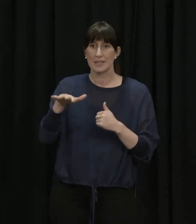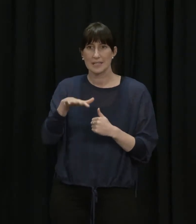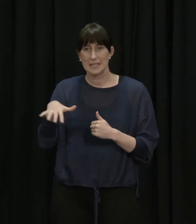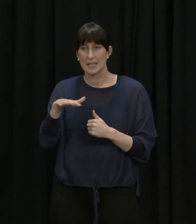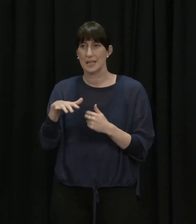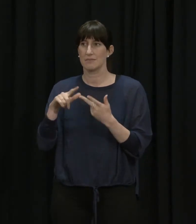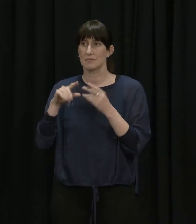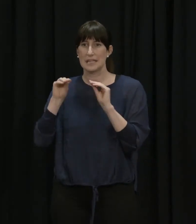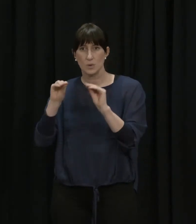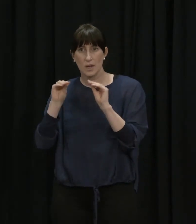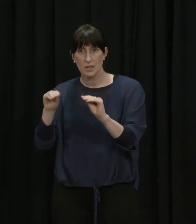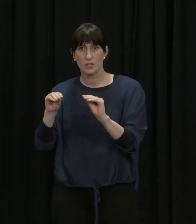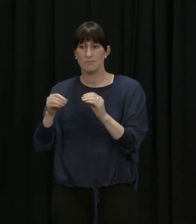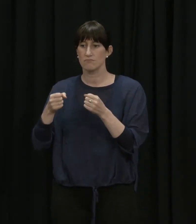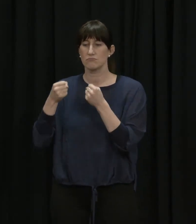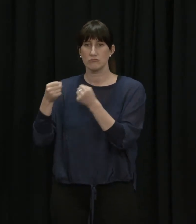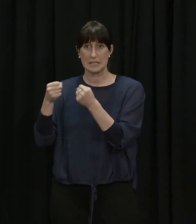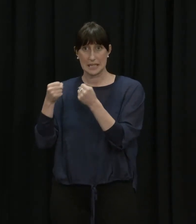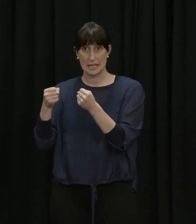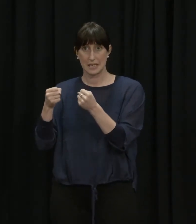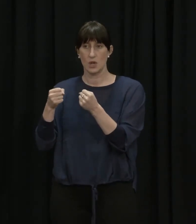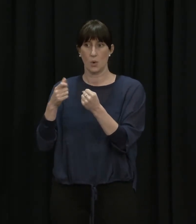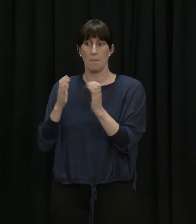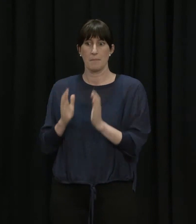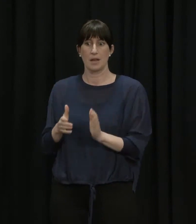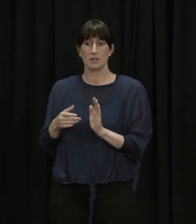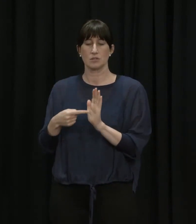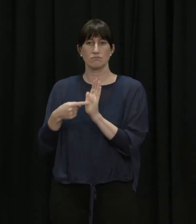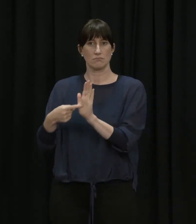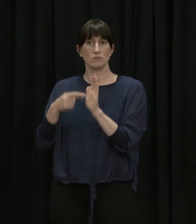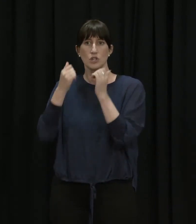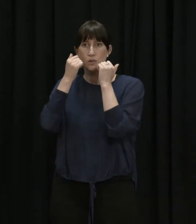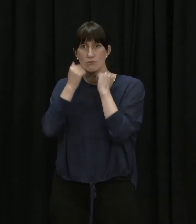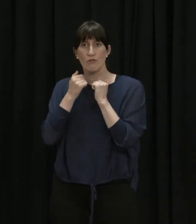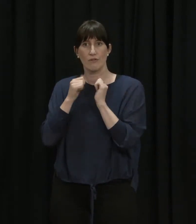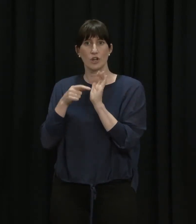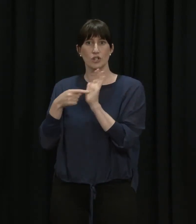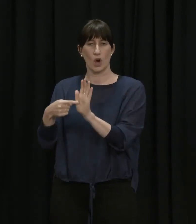vaccinated under the mandatory vaccination orders because they